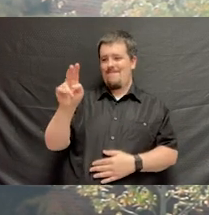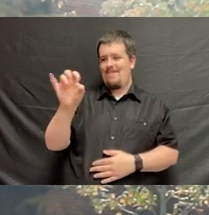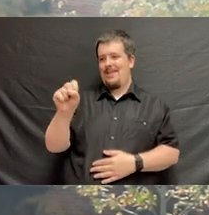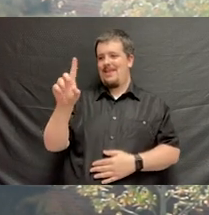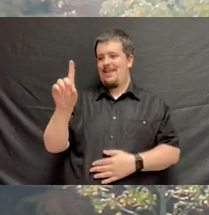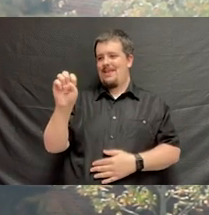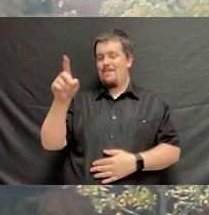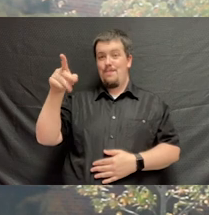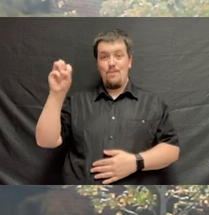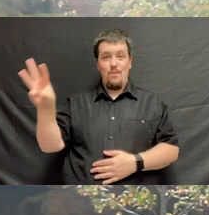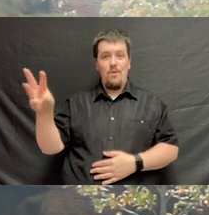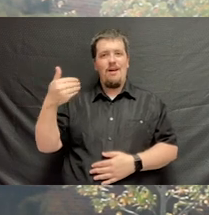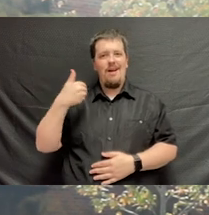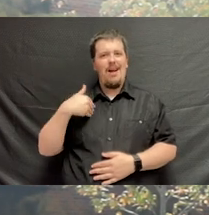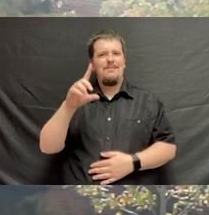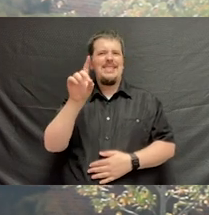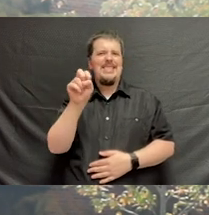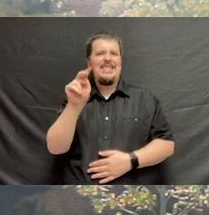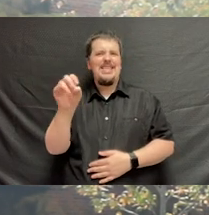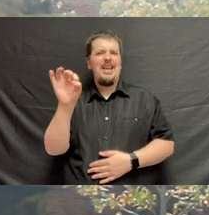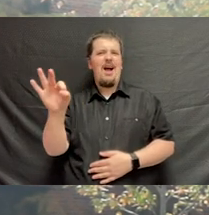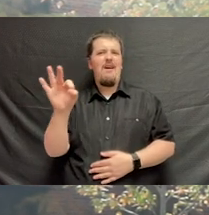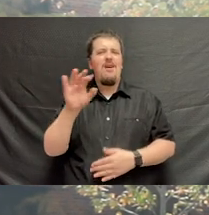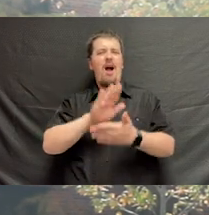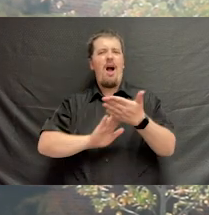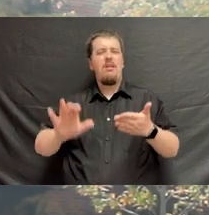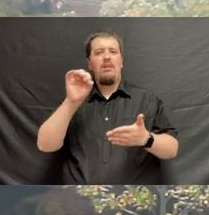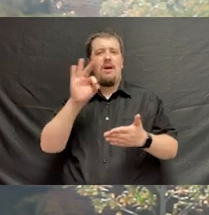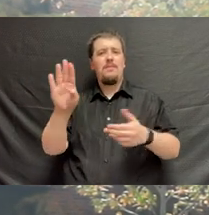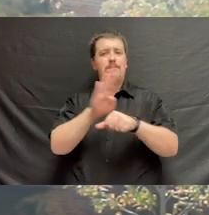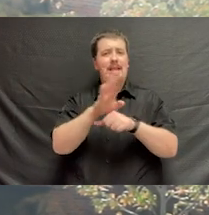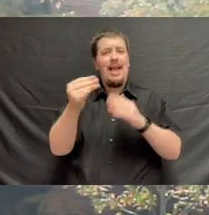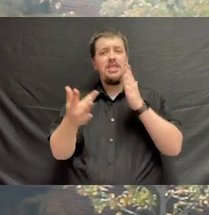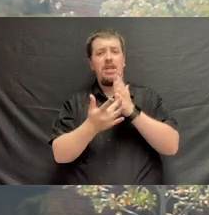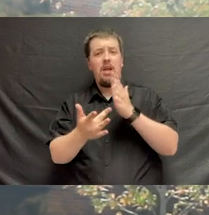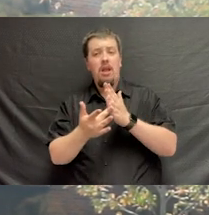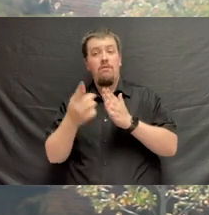Dean of the college of business and technology at East Tennessee state university. On behalf of our faculty and staff,